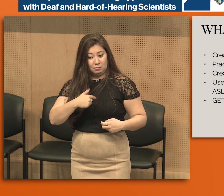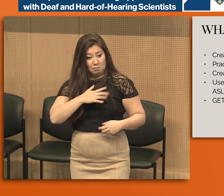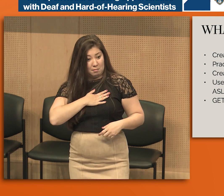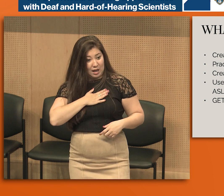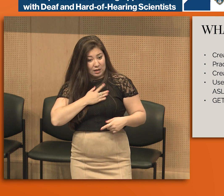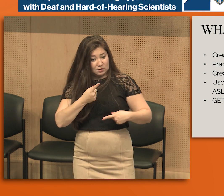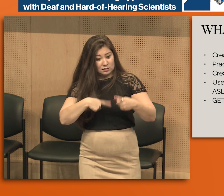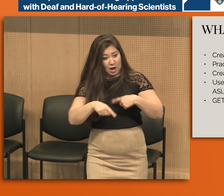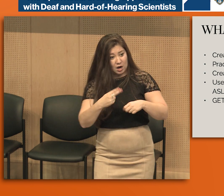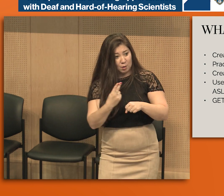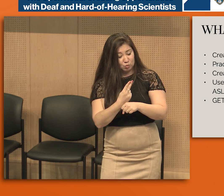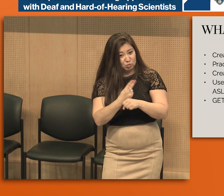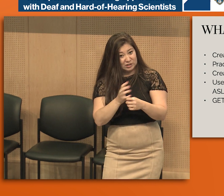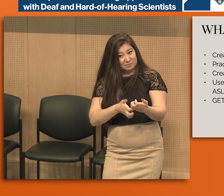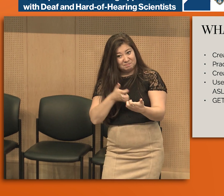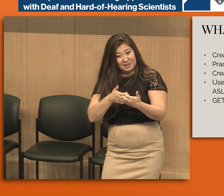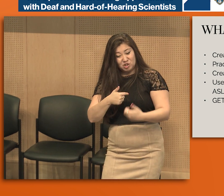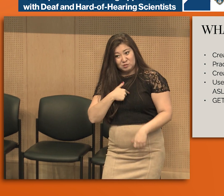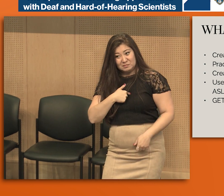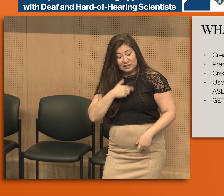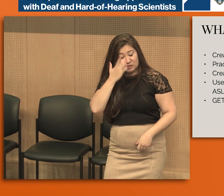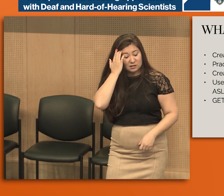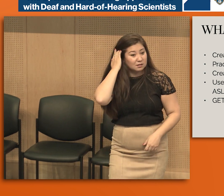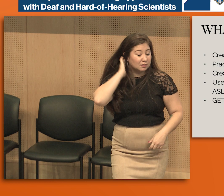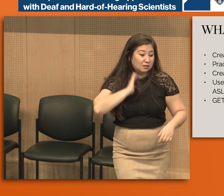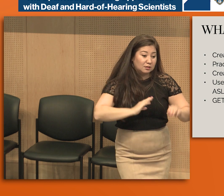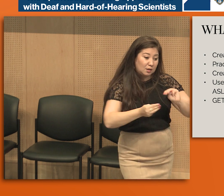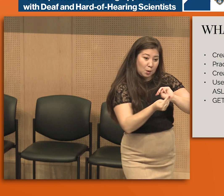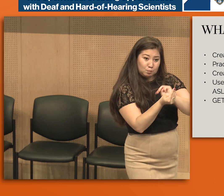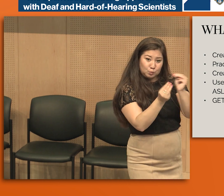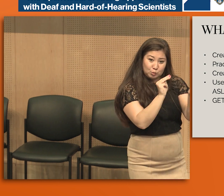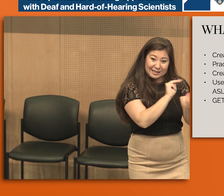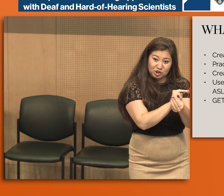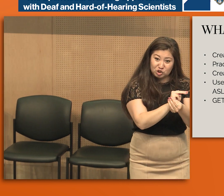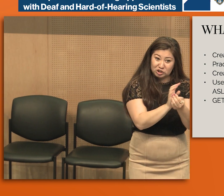If you are looking at a specific sign,